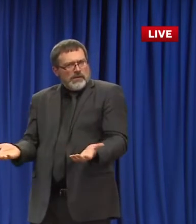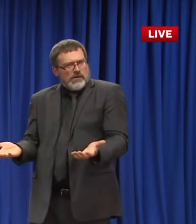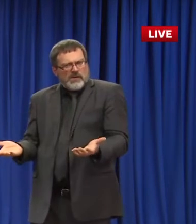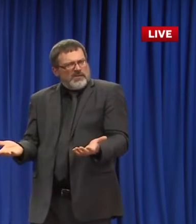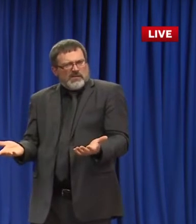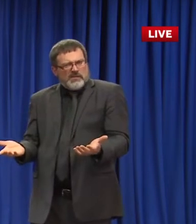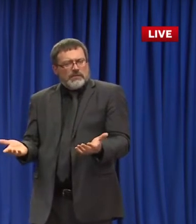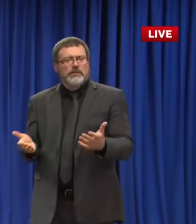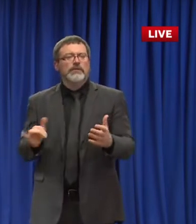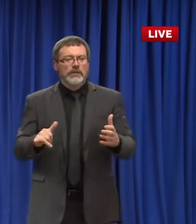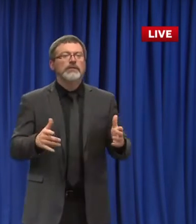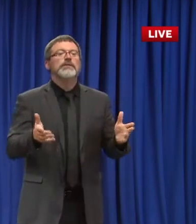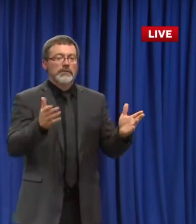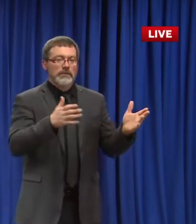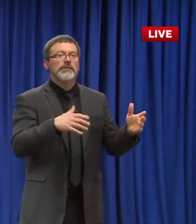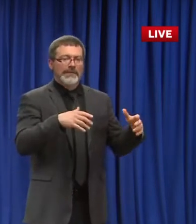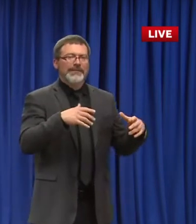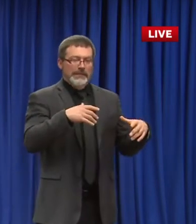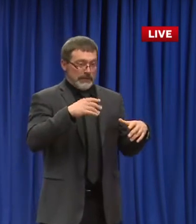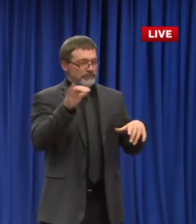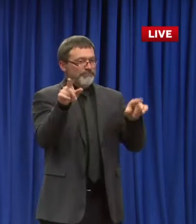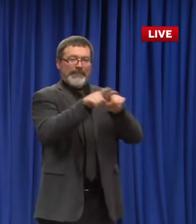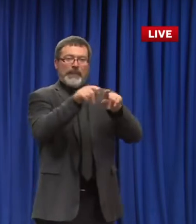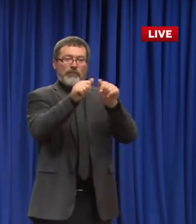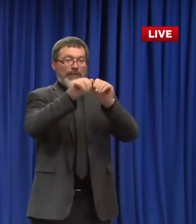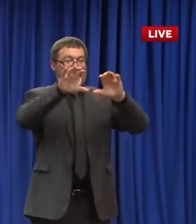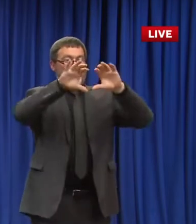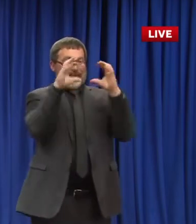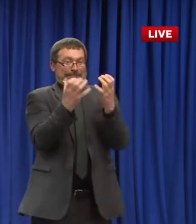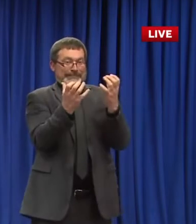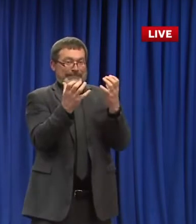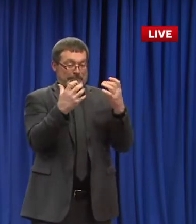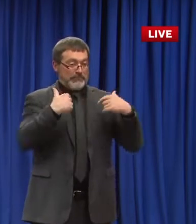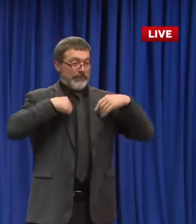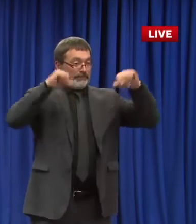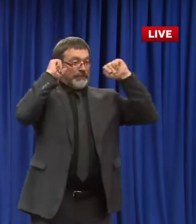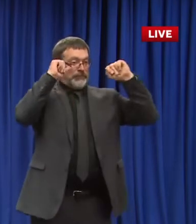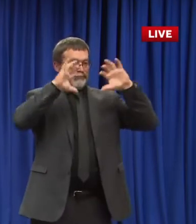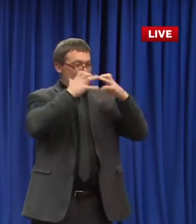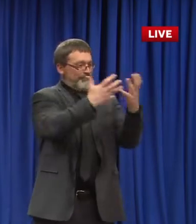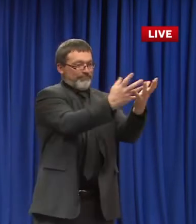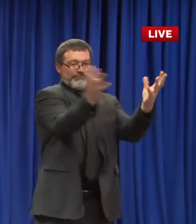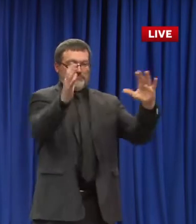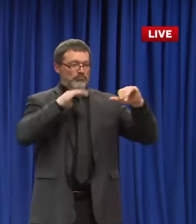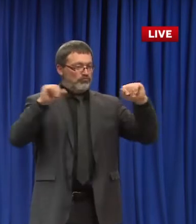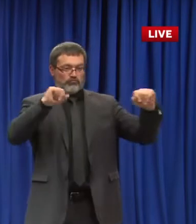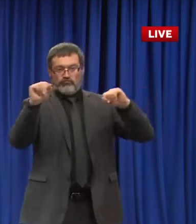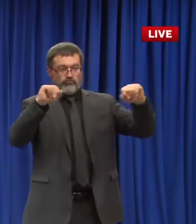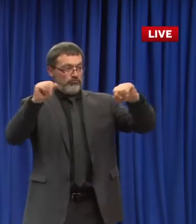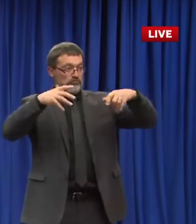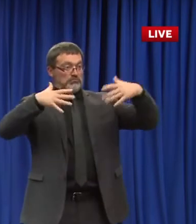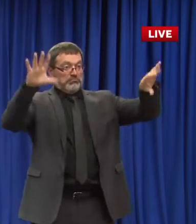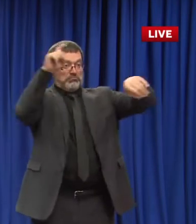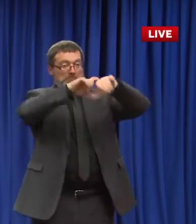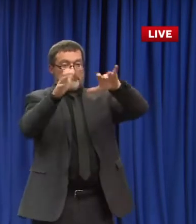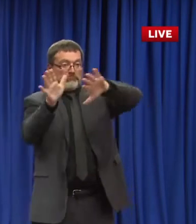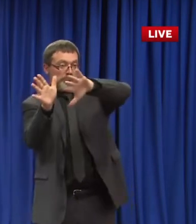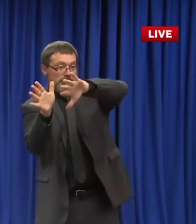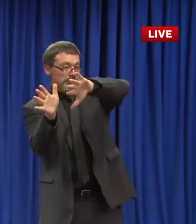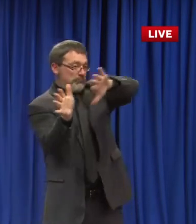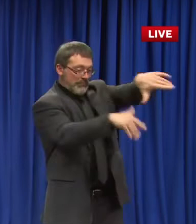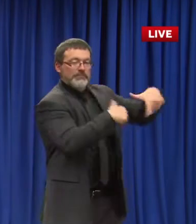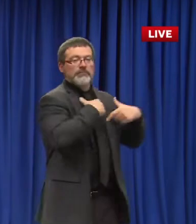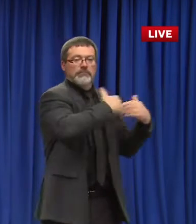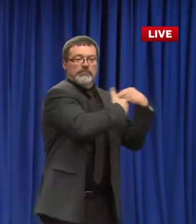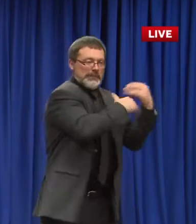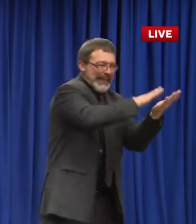SO THERE’S A CLEAR DIFFERENCE BETWEEN JUST ALLOWING LOTS OF FOLKS IN THE GENERAL PUBLIC TO COME IN VERSUS HAVING A STRUCTURED CLASS ATMOSPHERE AGAIN, WHETHER IT’S IN A FITNESS